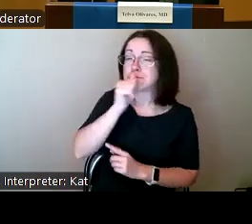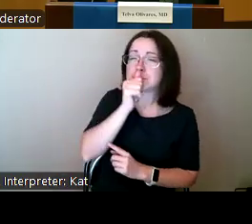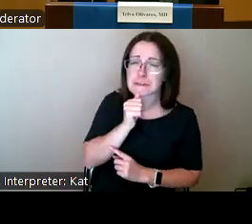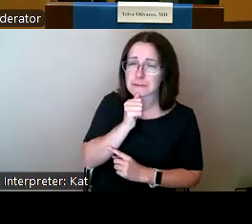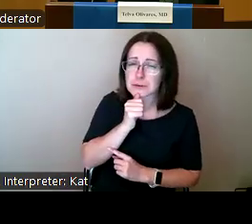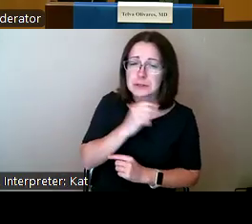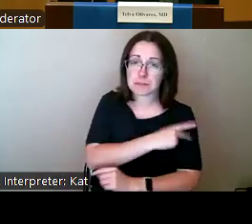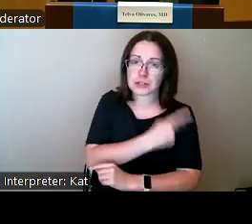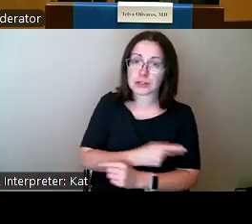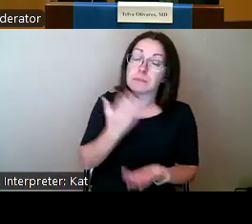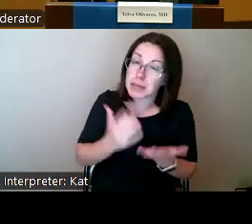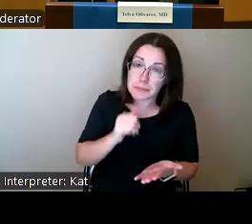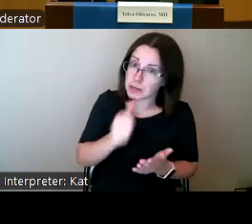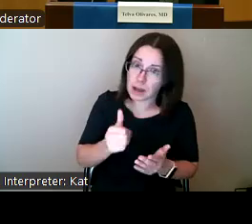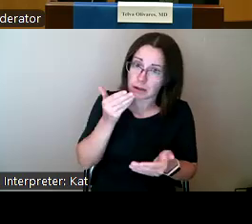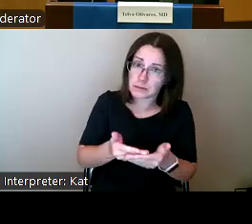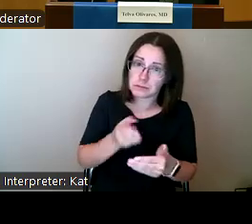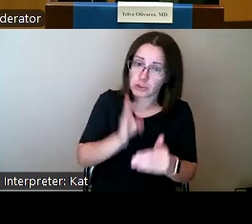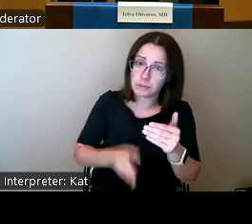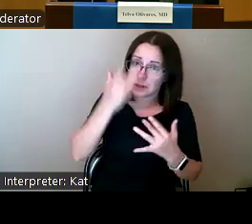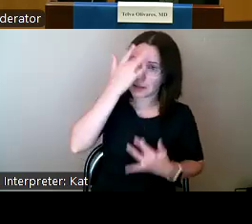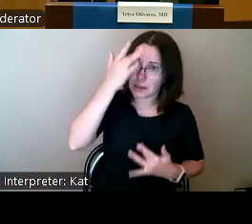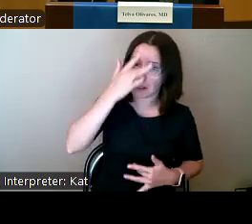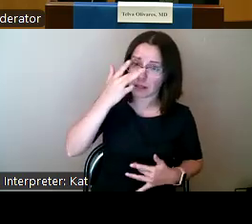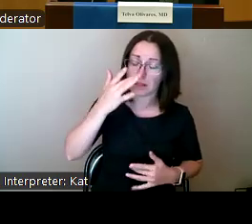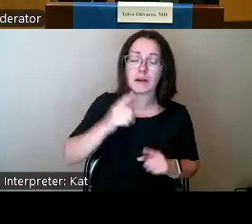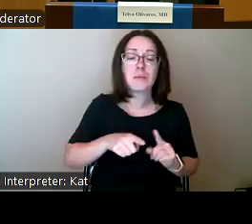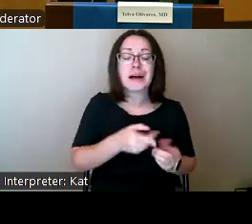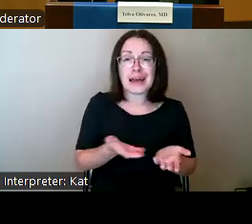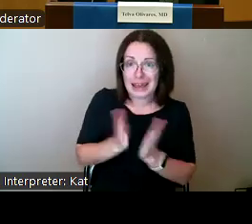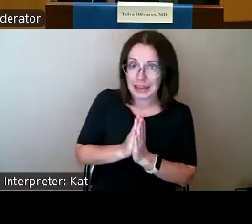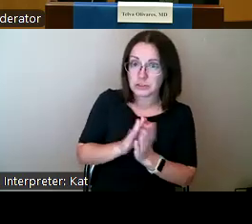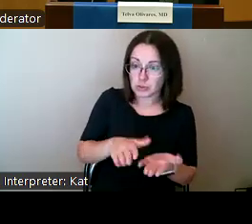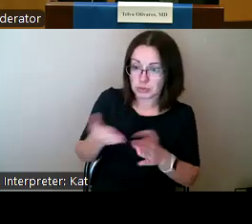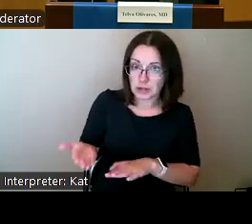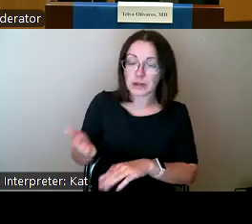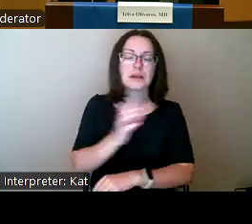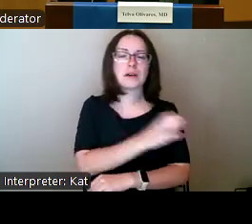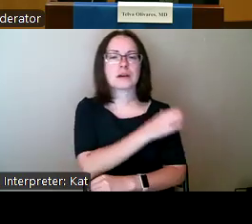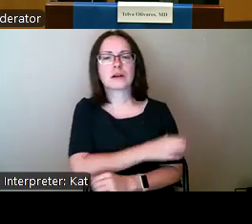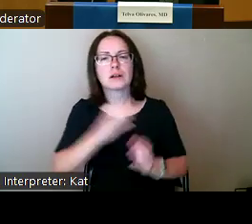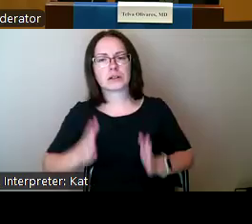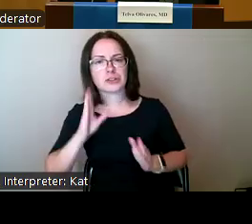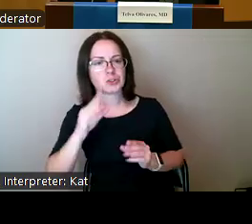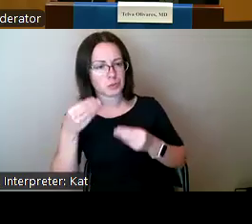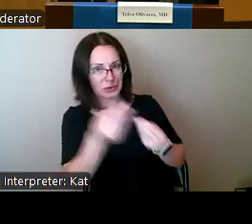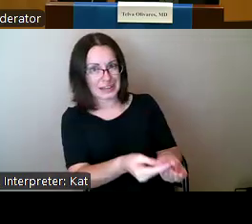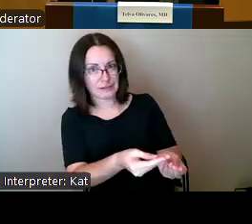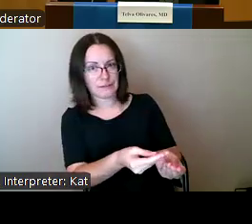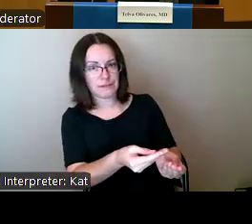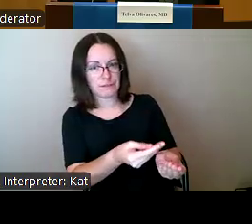terminally ill requests to die and the clinician administers the lethal medication. I'm assuming